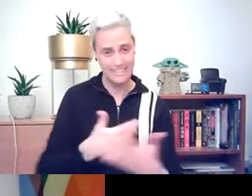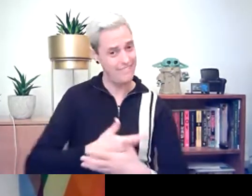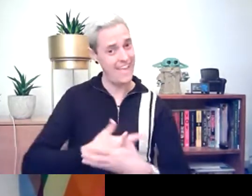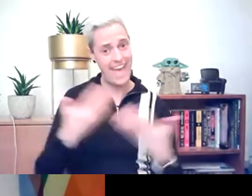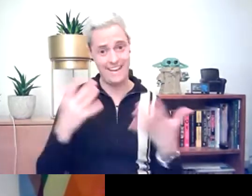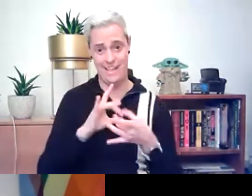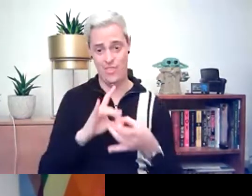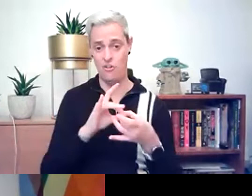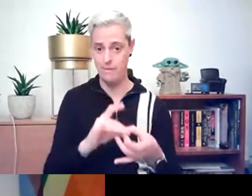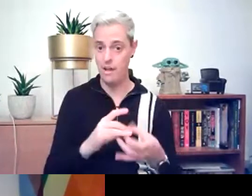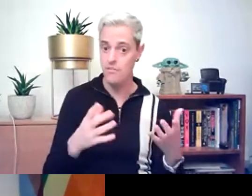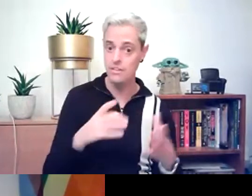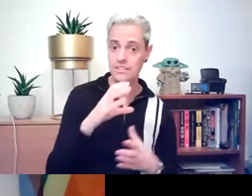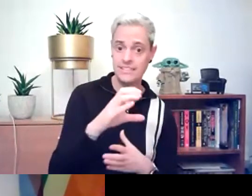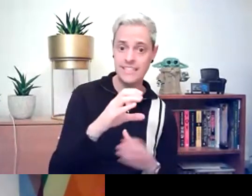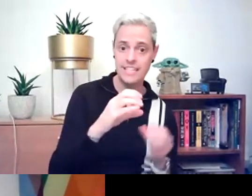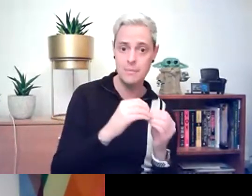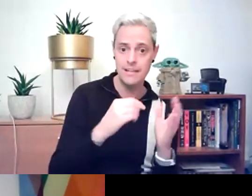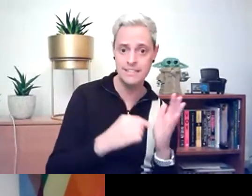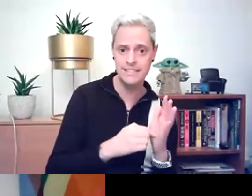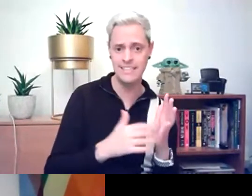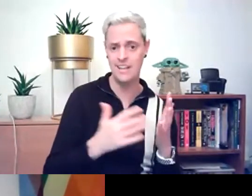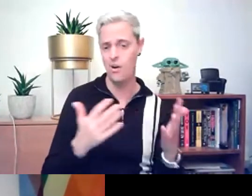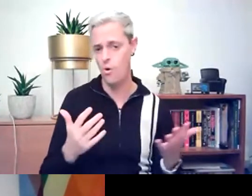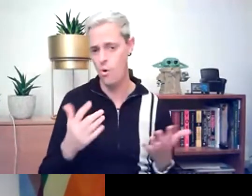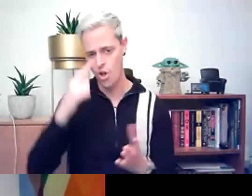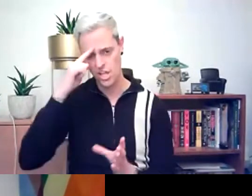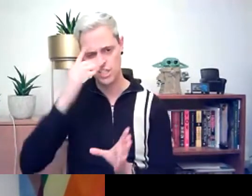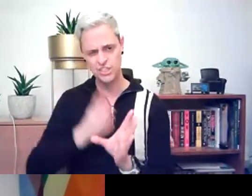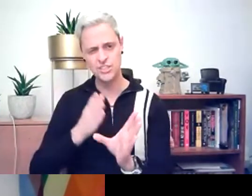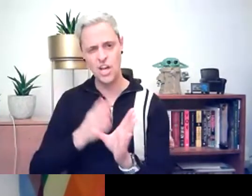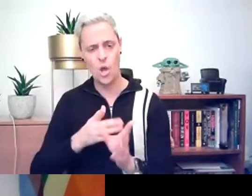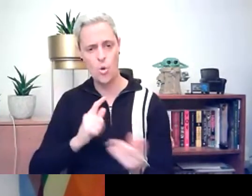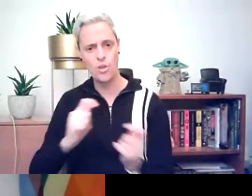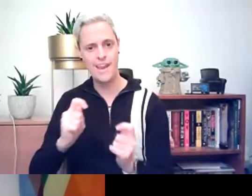it's CBD or psychic damage psychodynamic psychotherapy but the main thing that